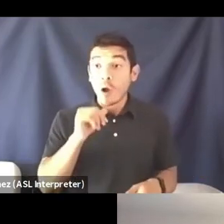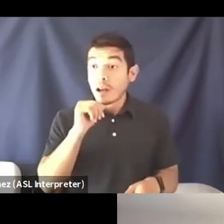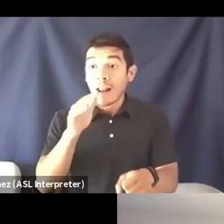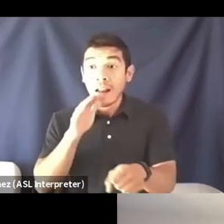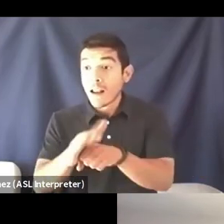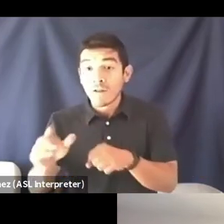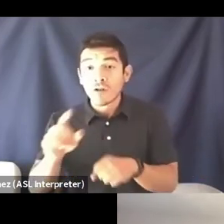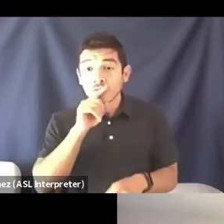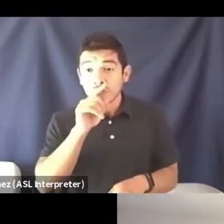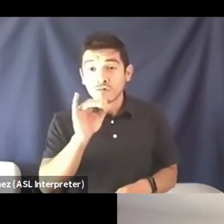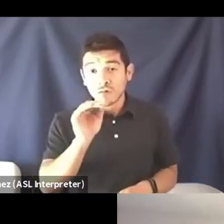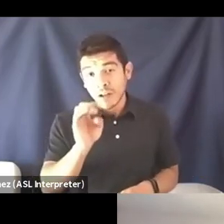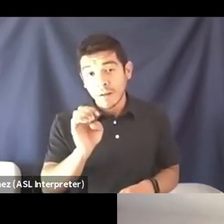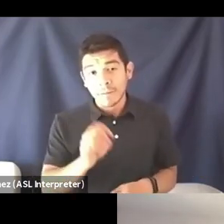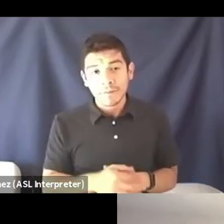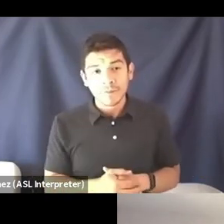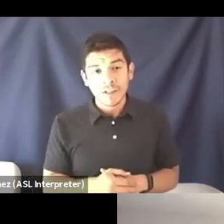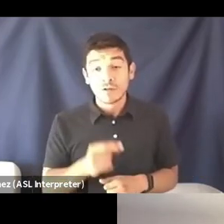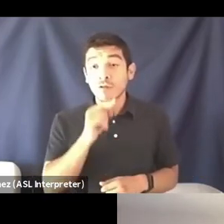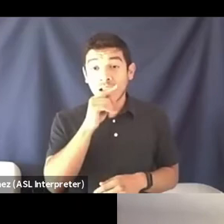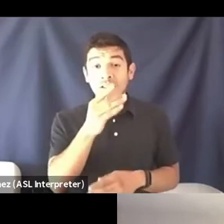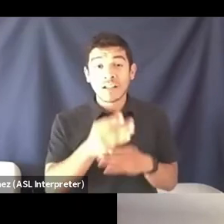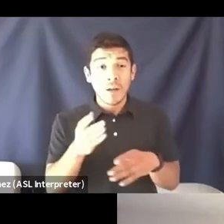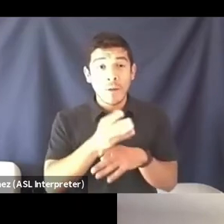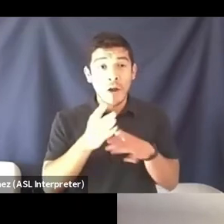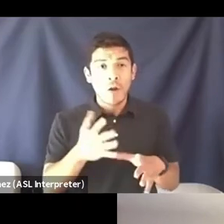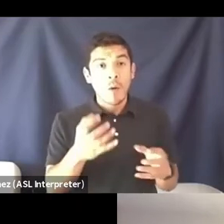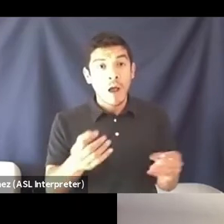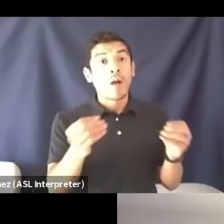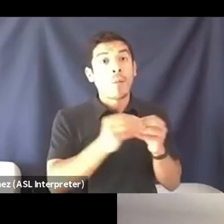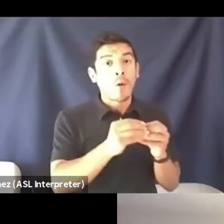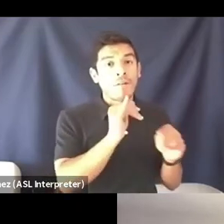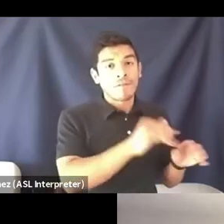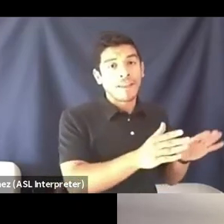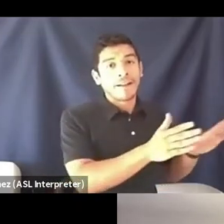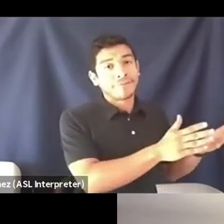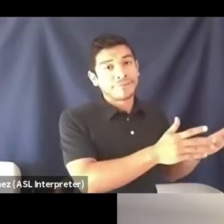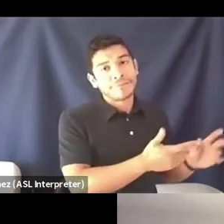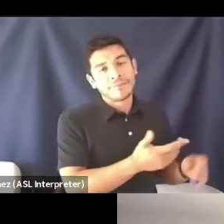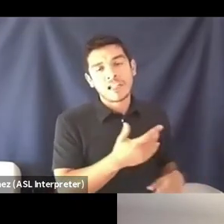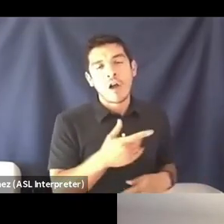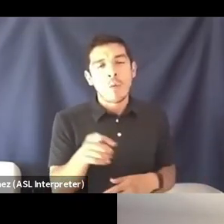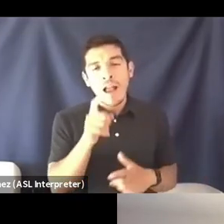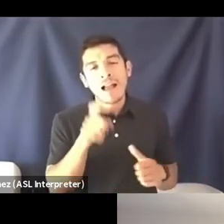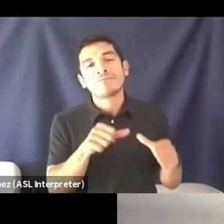There's at least some partners who wanted more of the true crime. So we just had to keep going back to